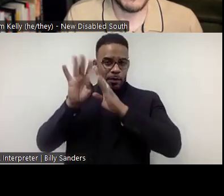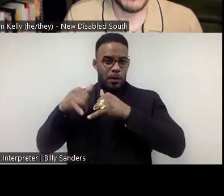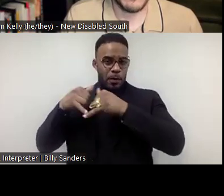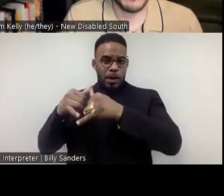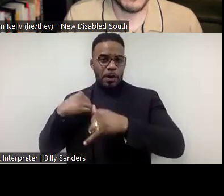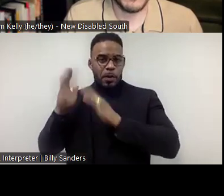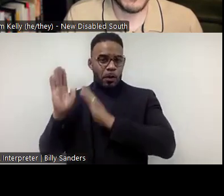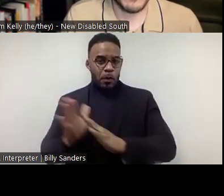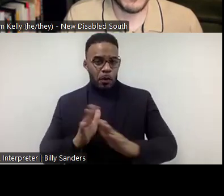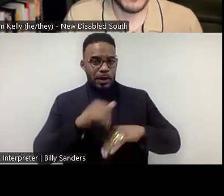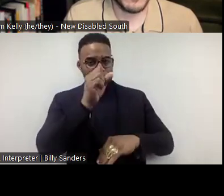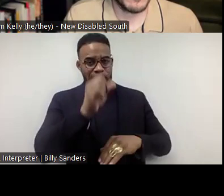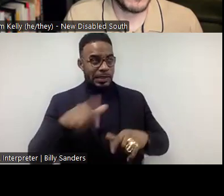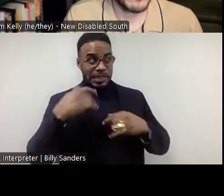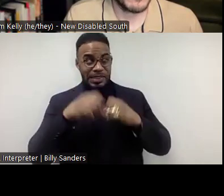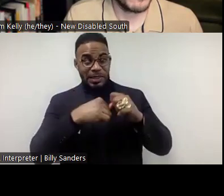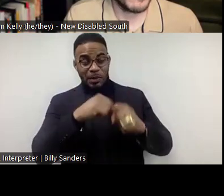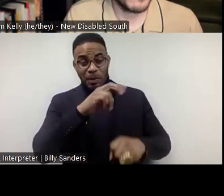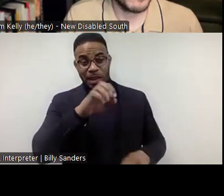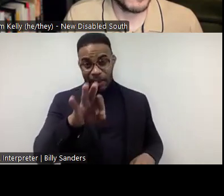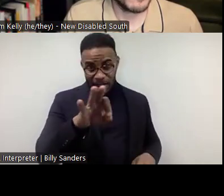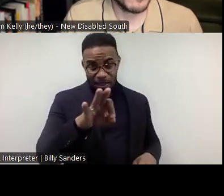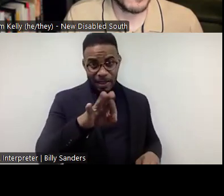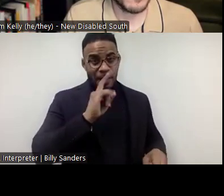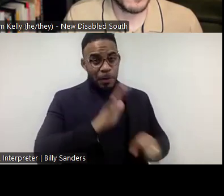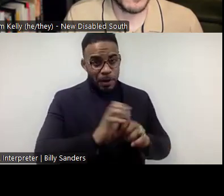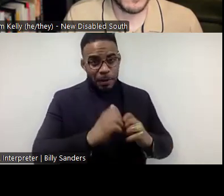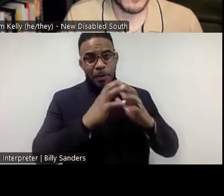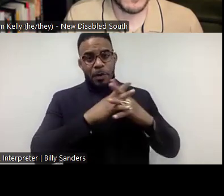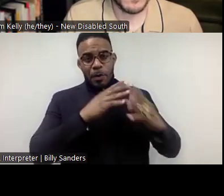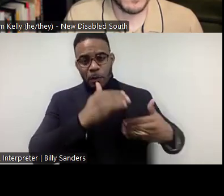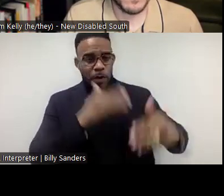and was one of ten winners of the JM Kaplan Fund's 2023